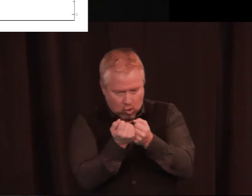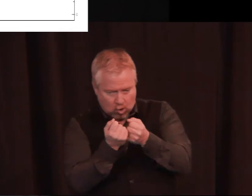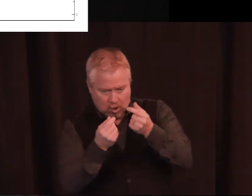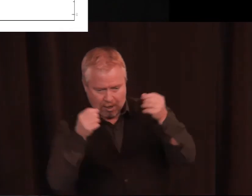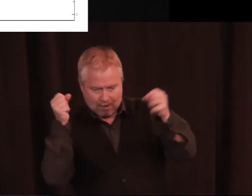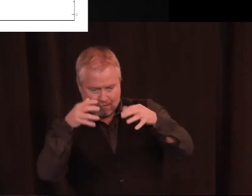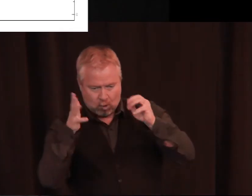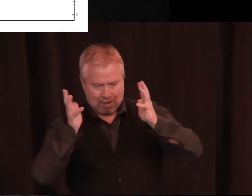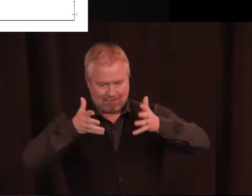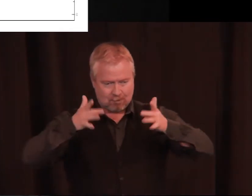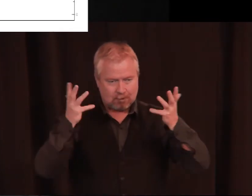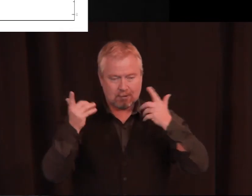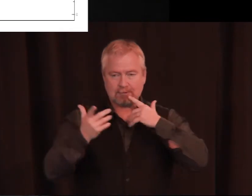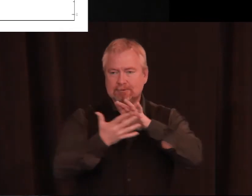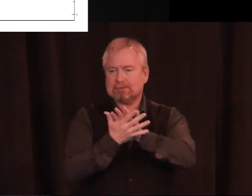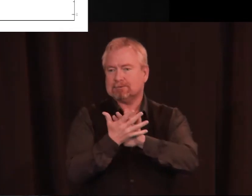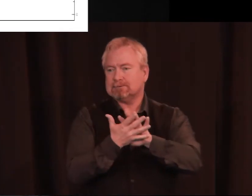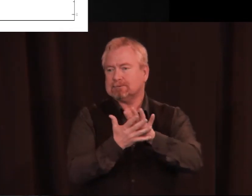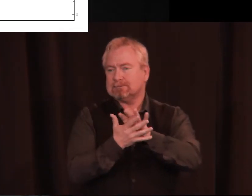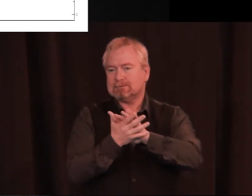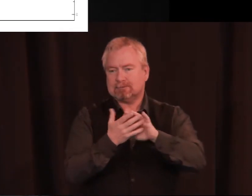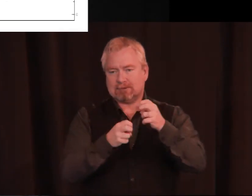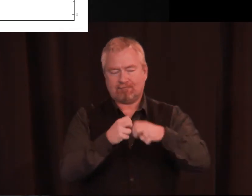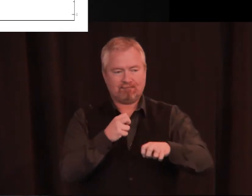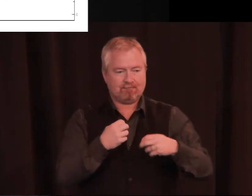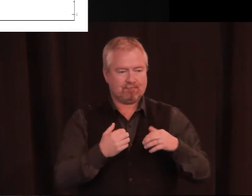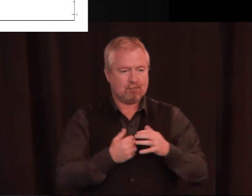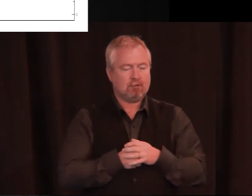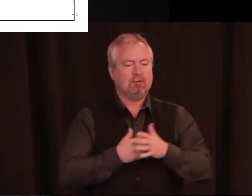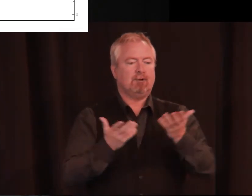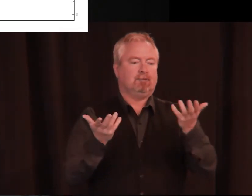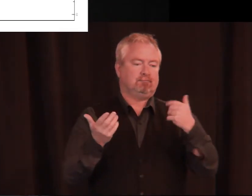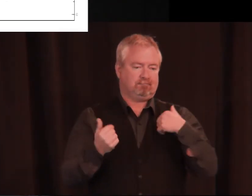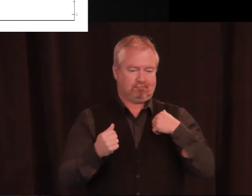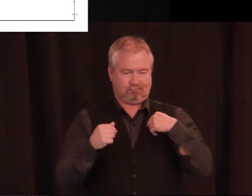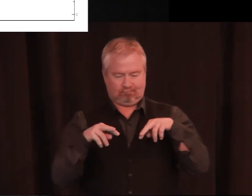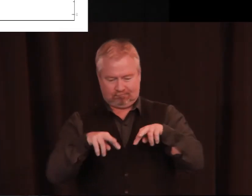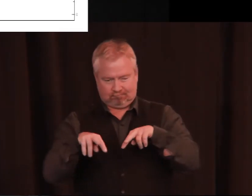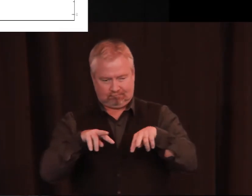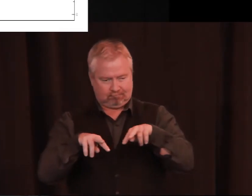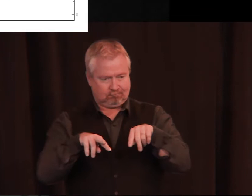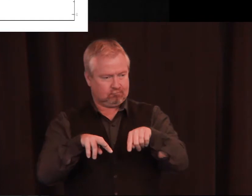And, so, we looked at this for our kids that just had a mild hearing loss, to see,